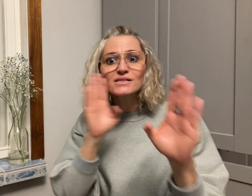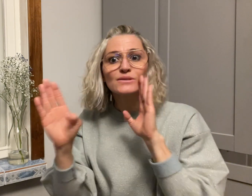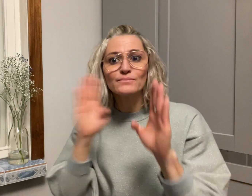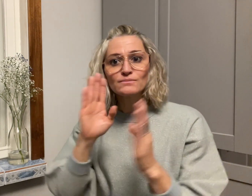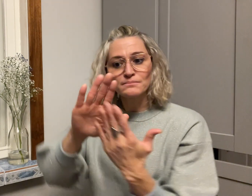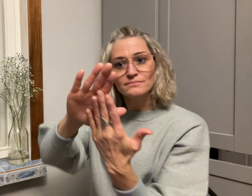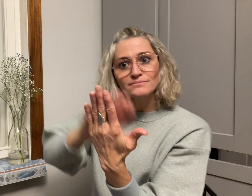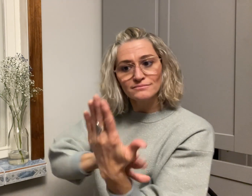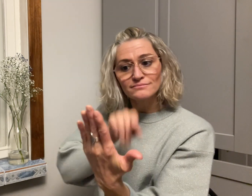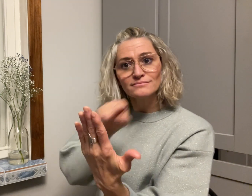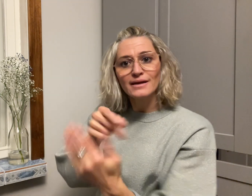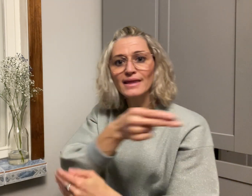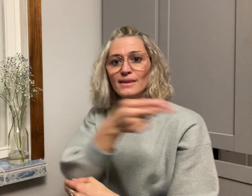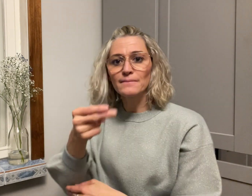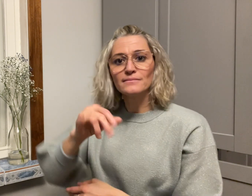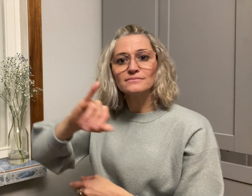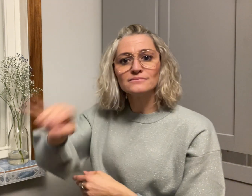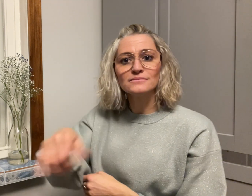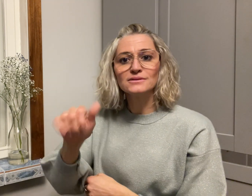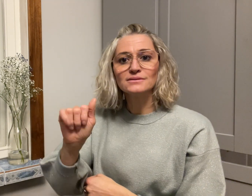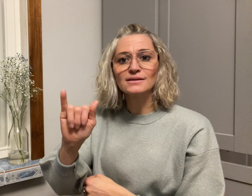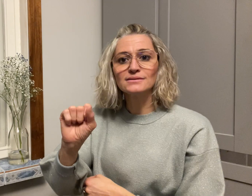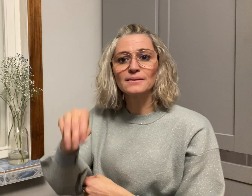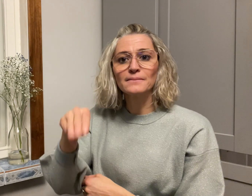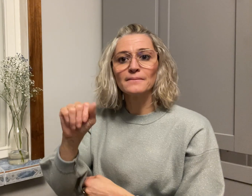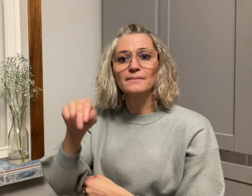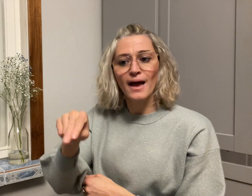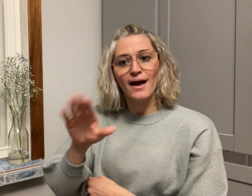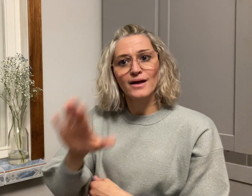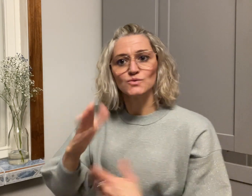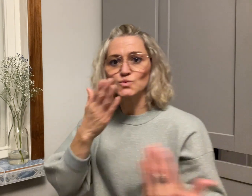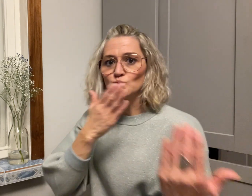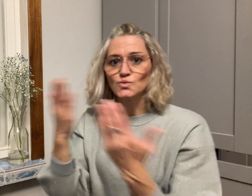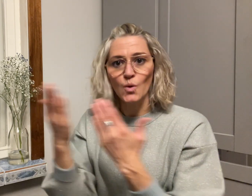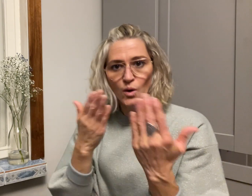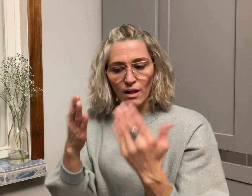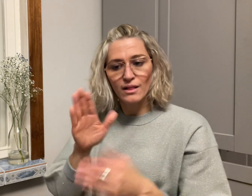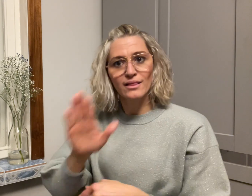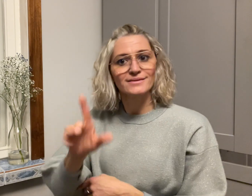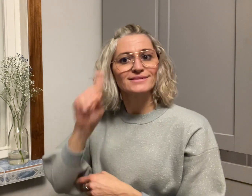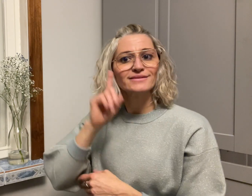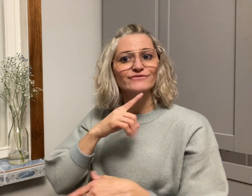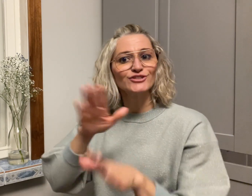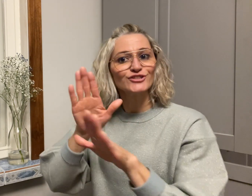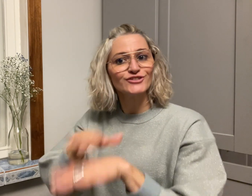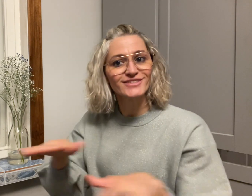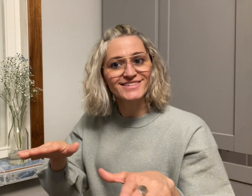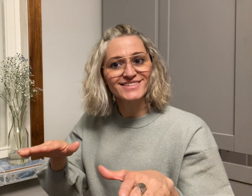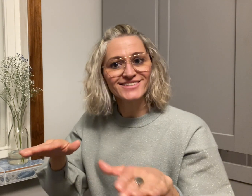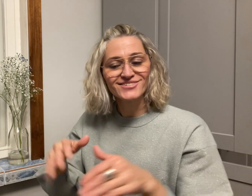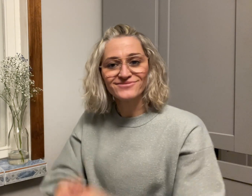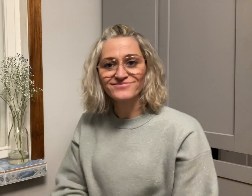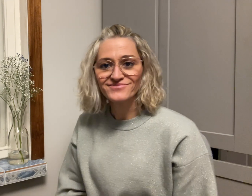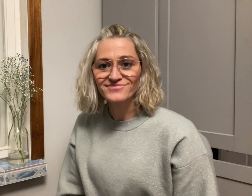"Jaisman’s School for the Deaf Kids".